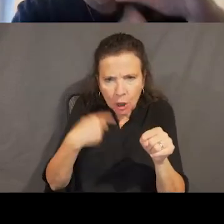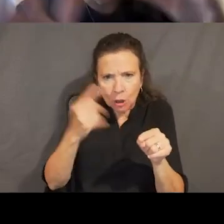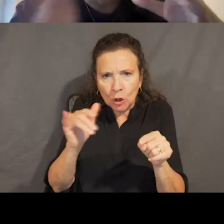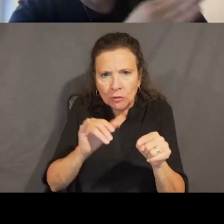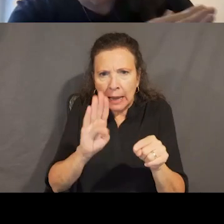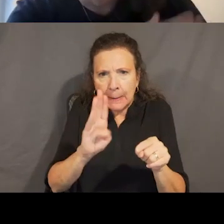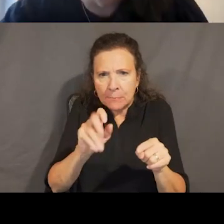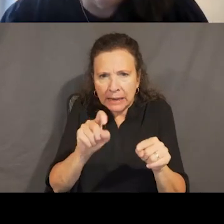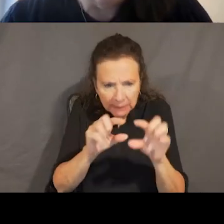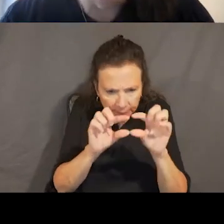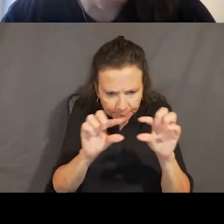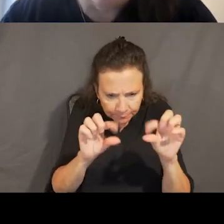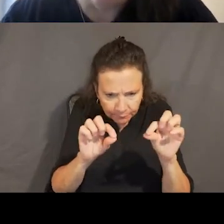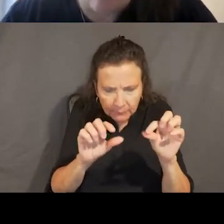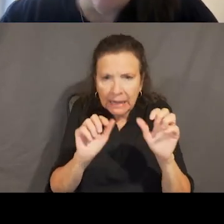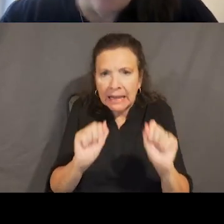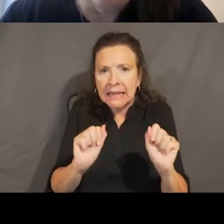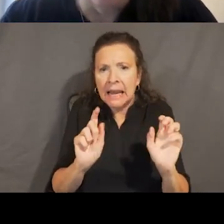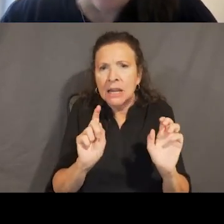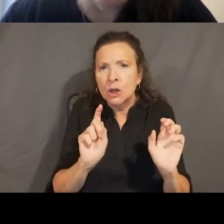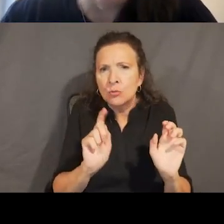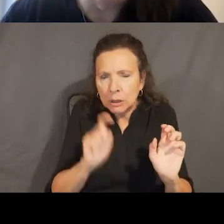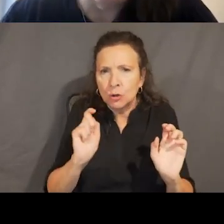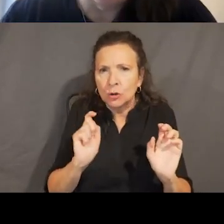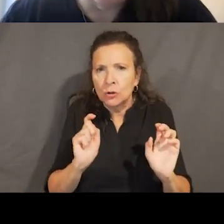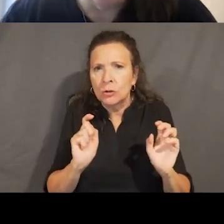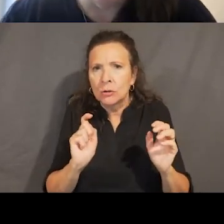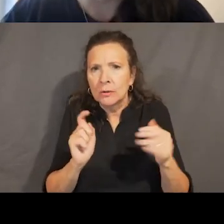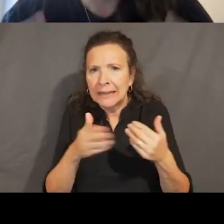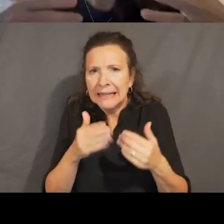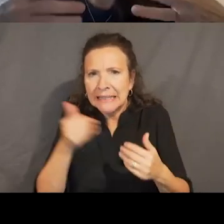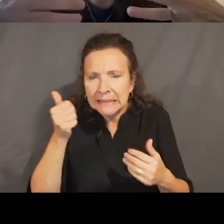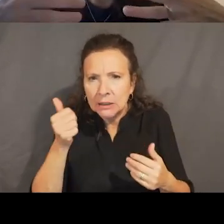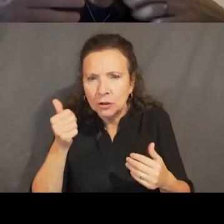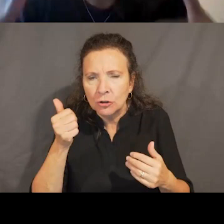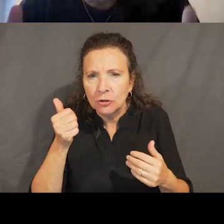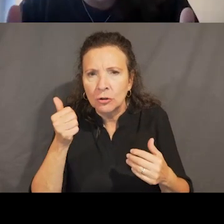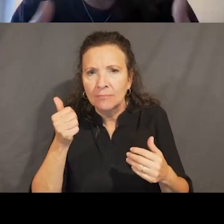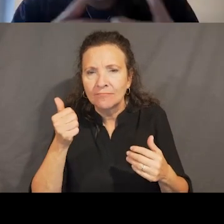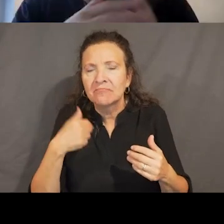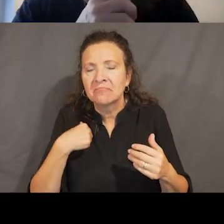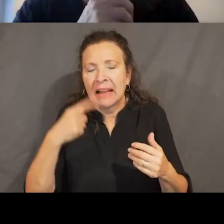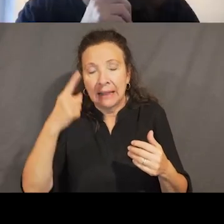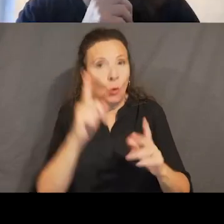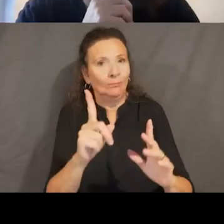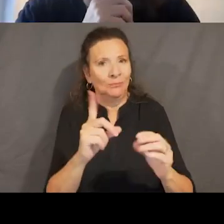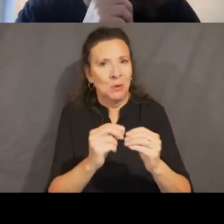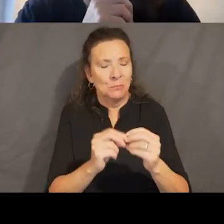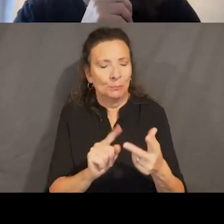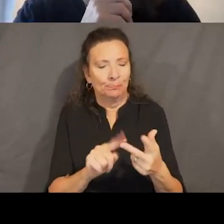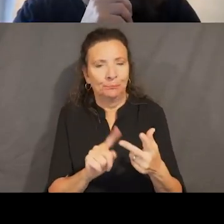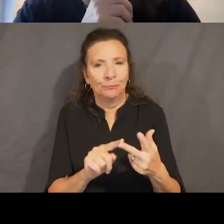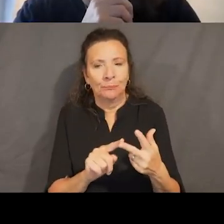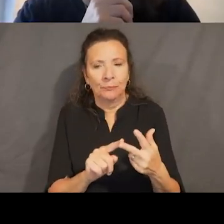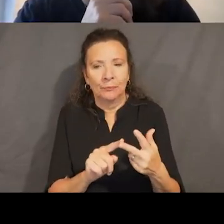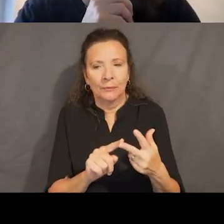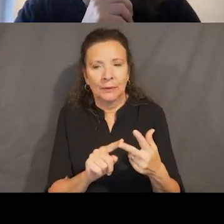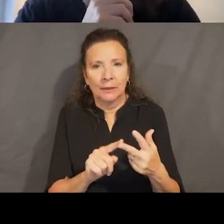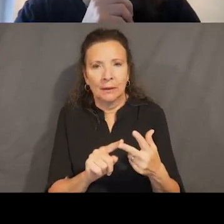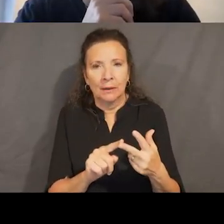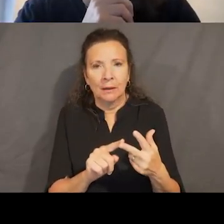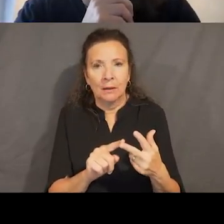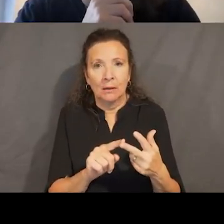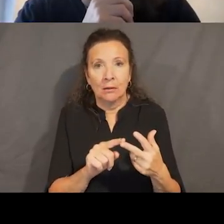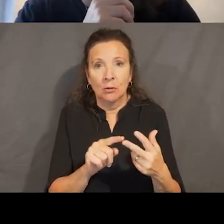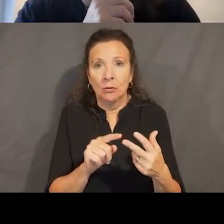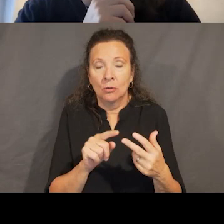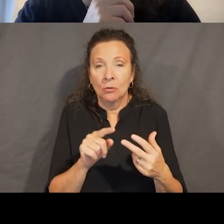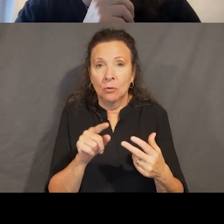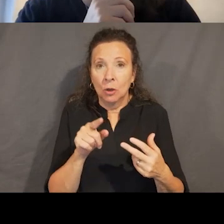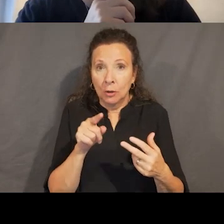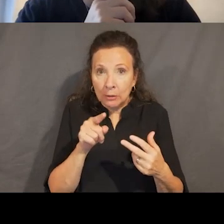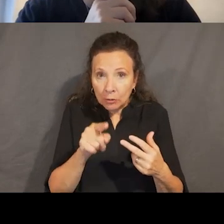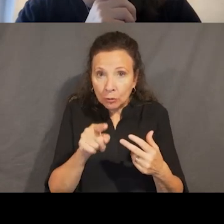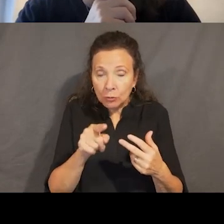were it much simpler or narrower? I think it will be. One more thing, have you used the "follow that